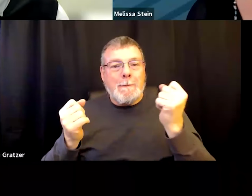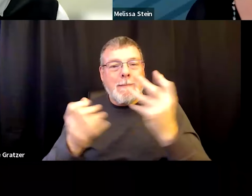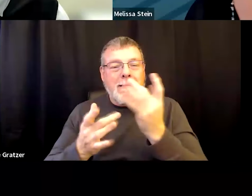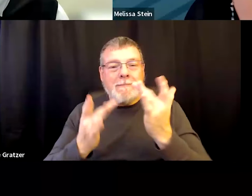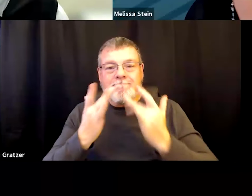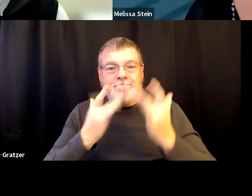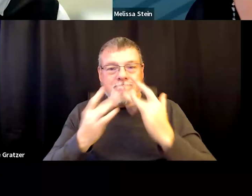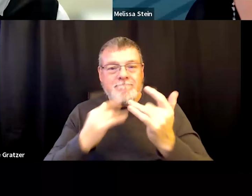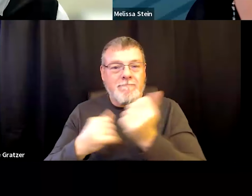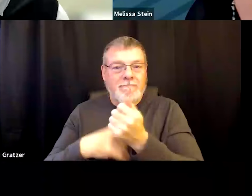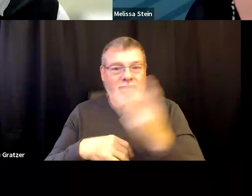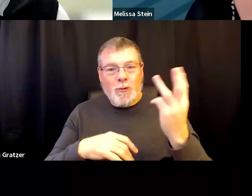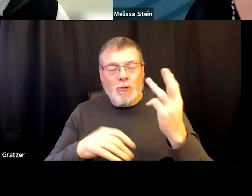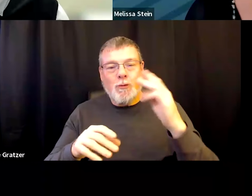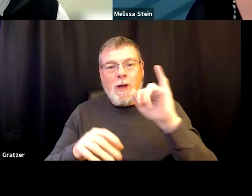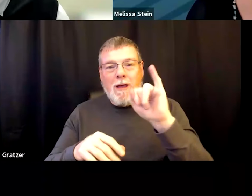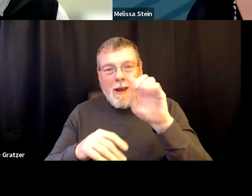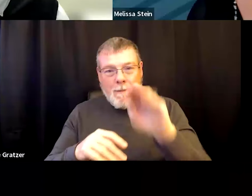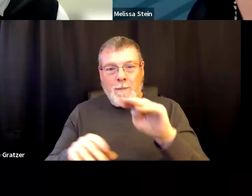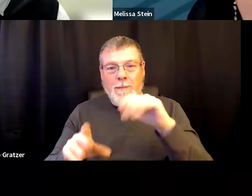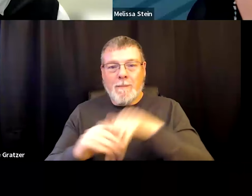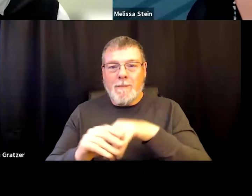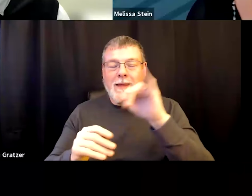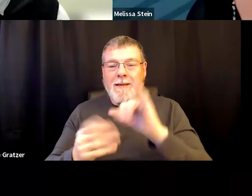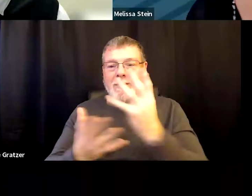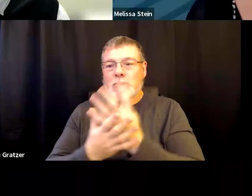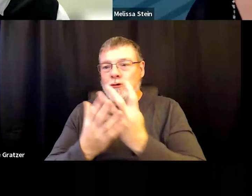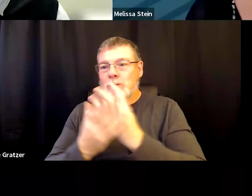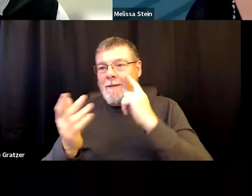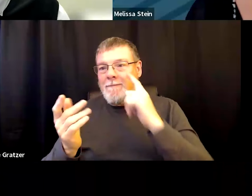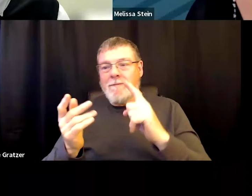than you would find in a screen for a next level diagnosis.